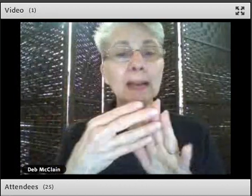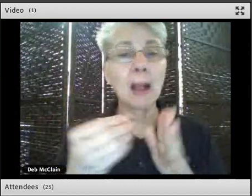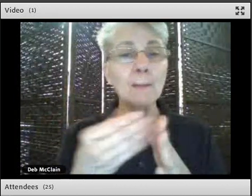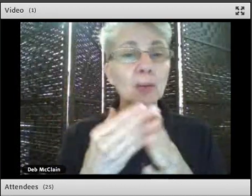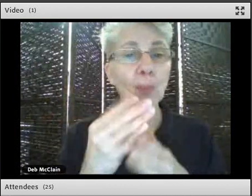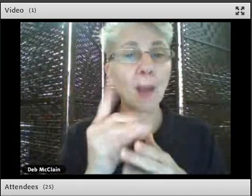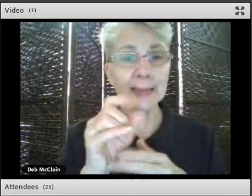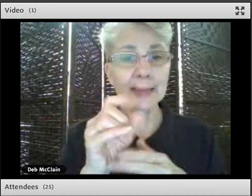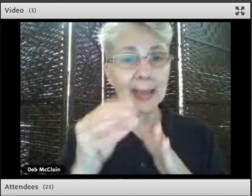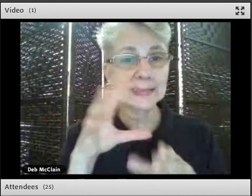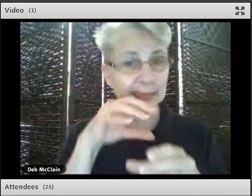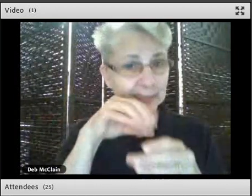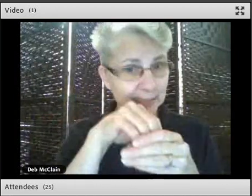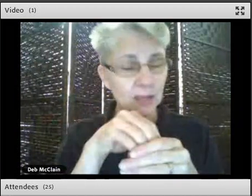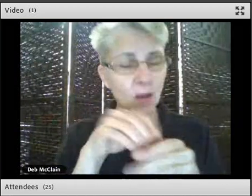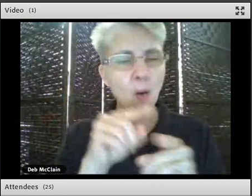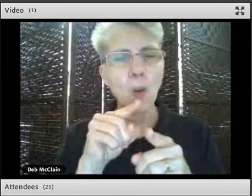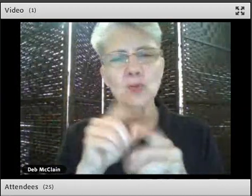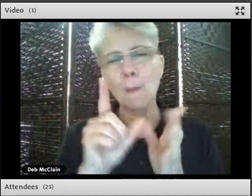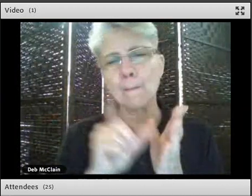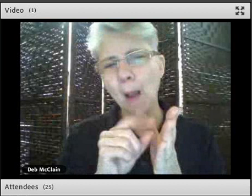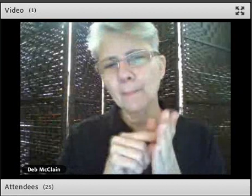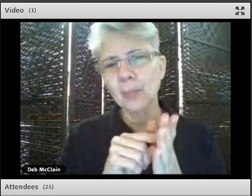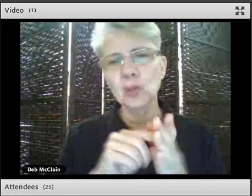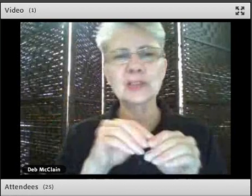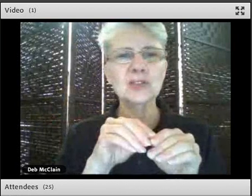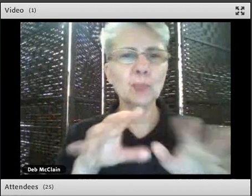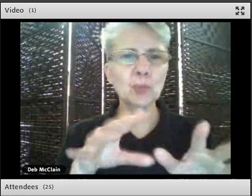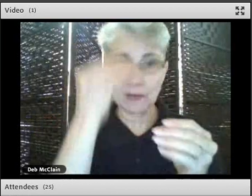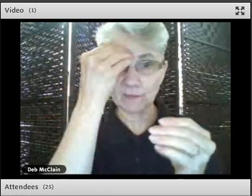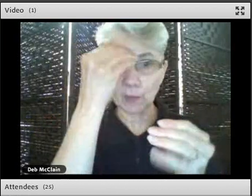So that's why we want to prefer the disc label.